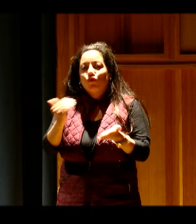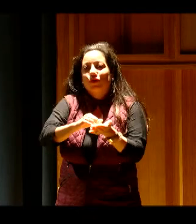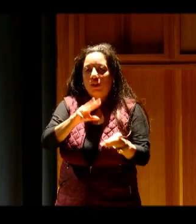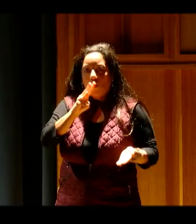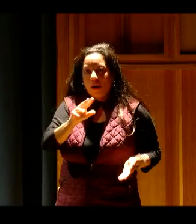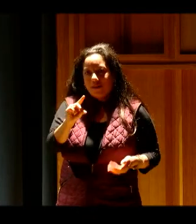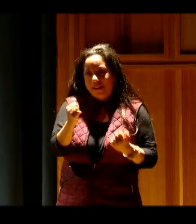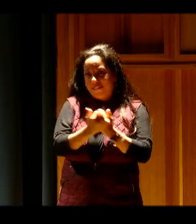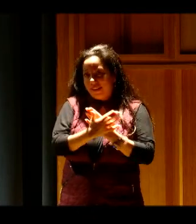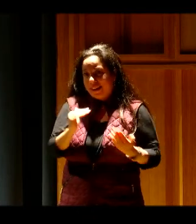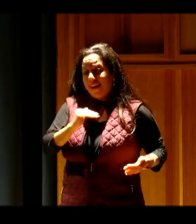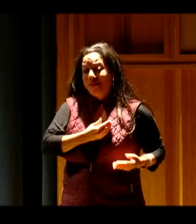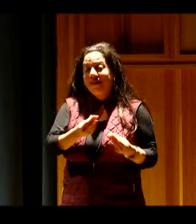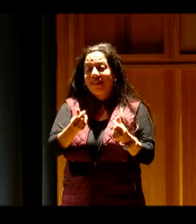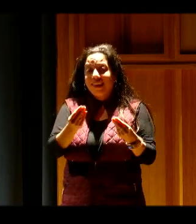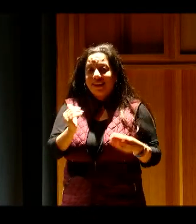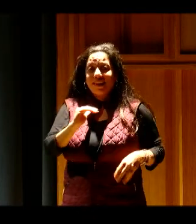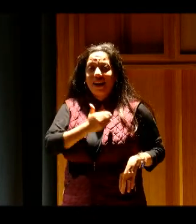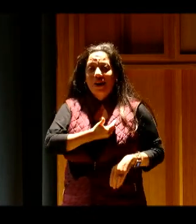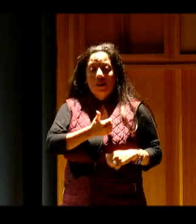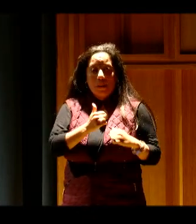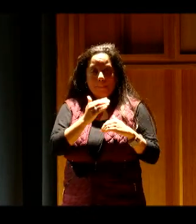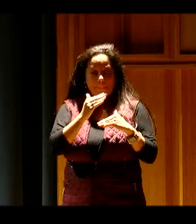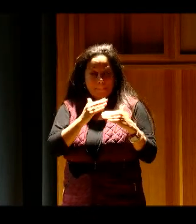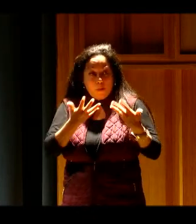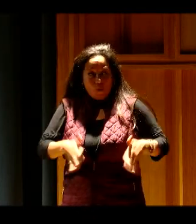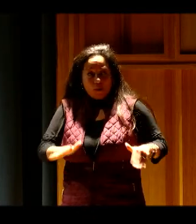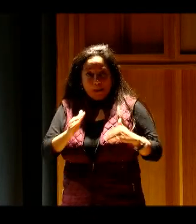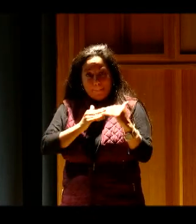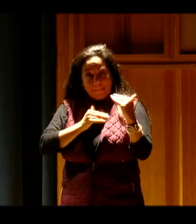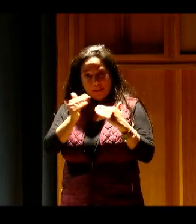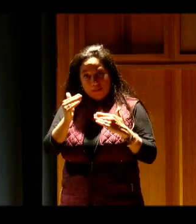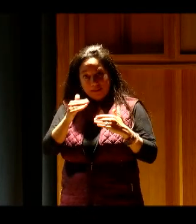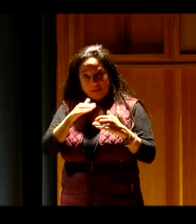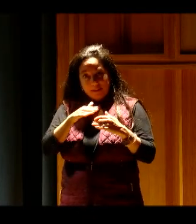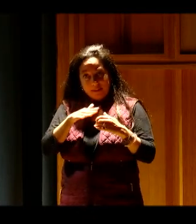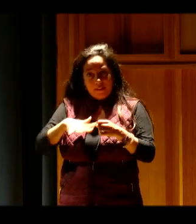our built environment and especially we need to rewild our brains.